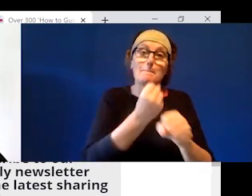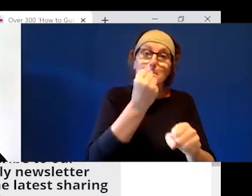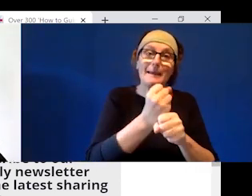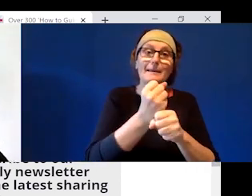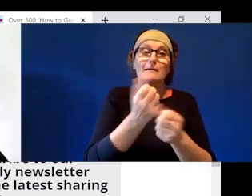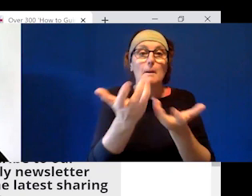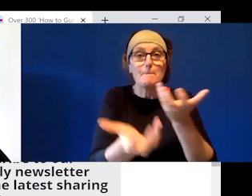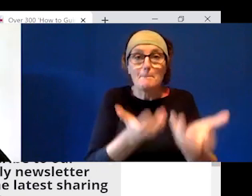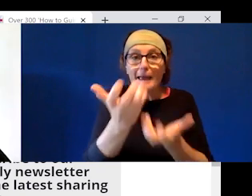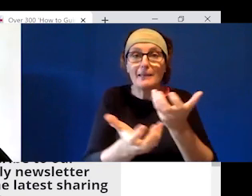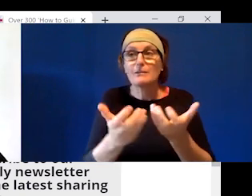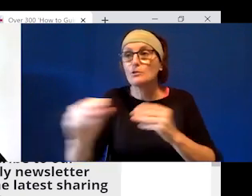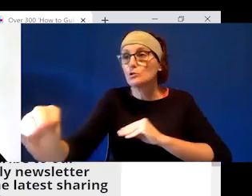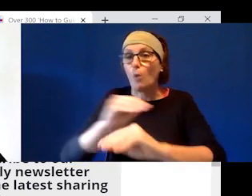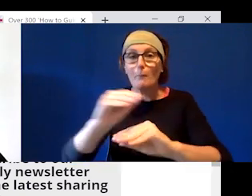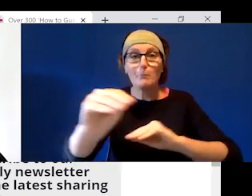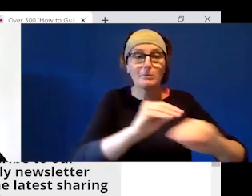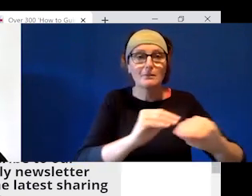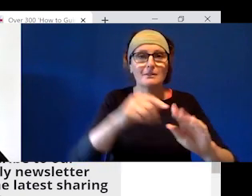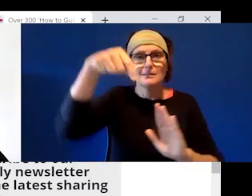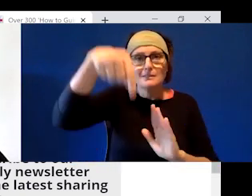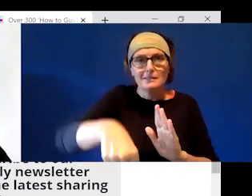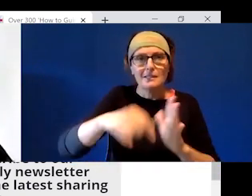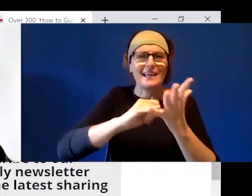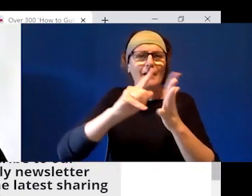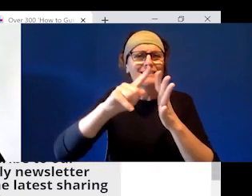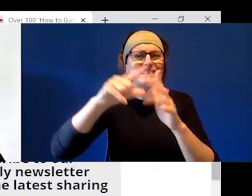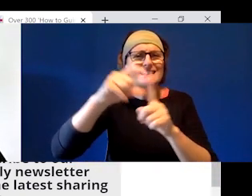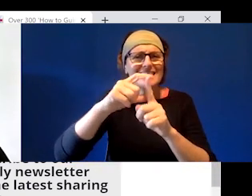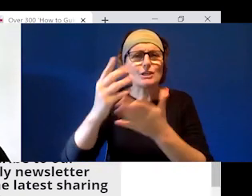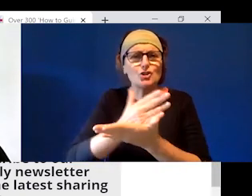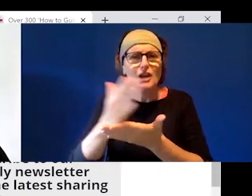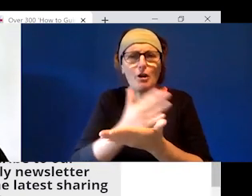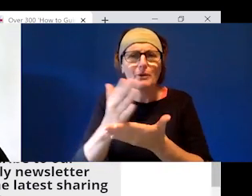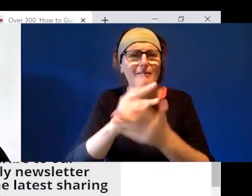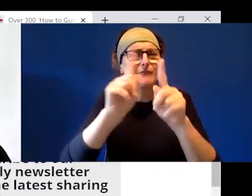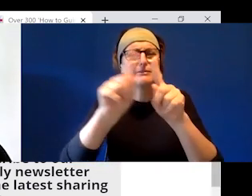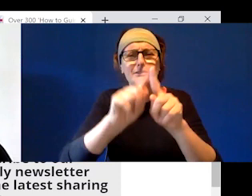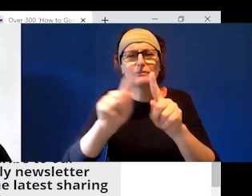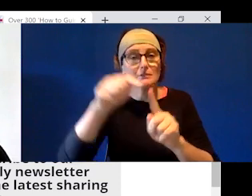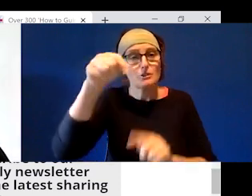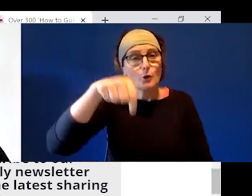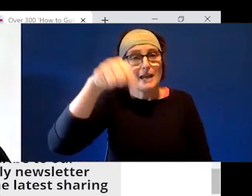and on. There is seed sharing. Just keep scrolling down, Kevin. You will